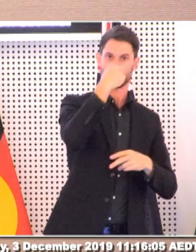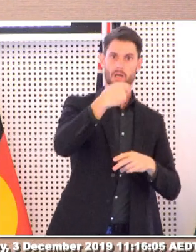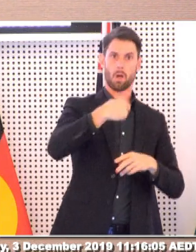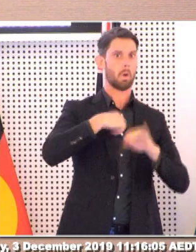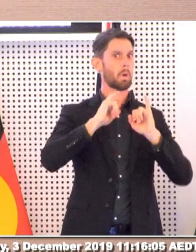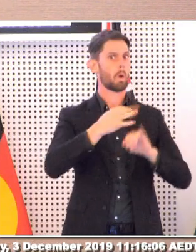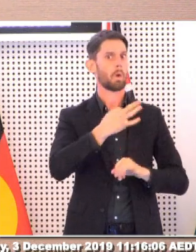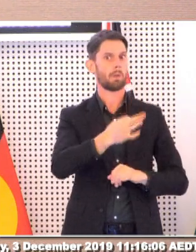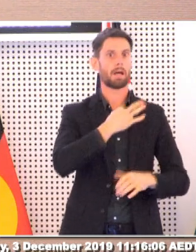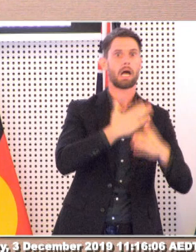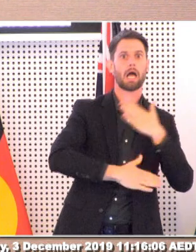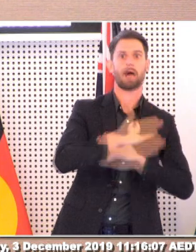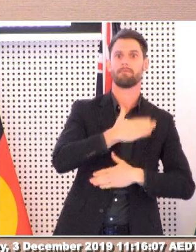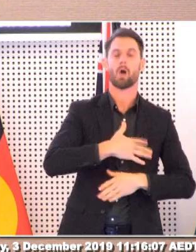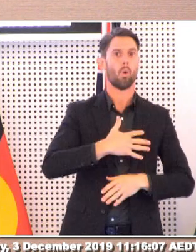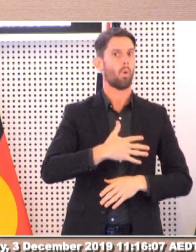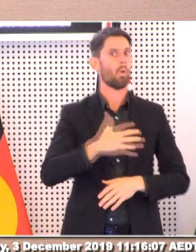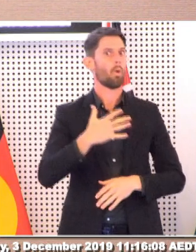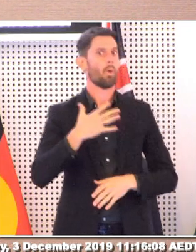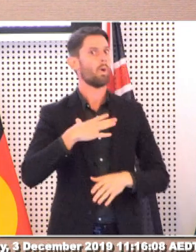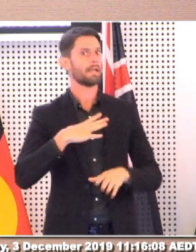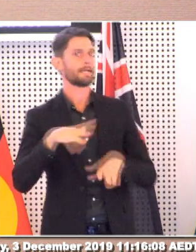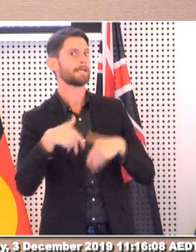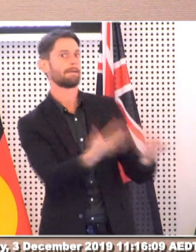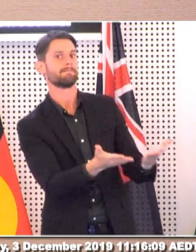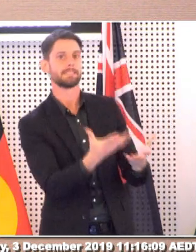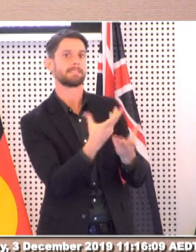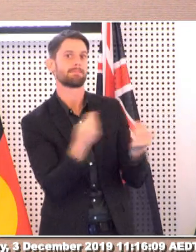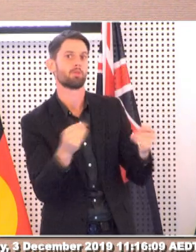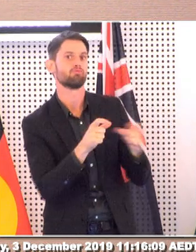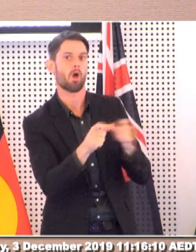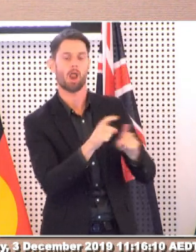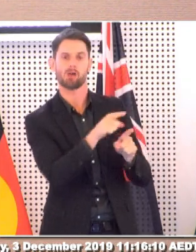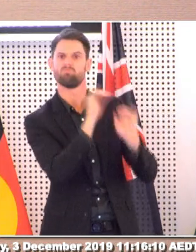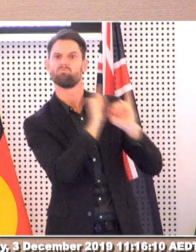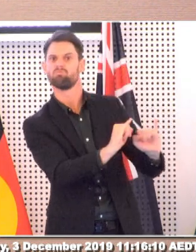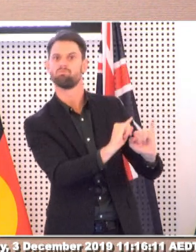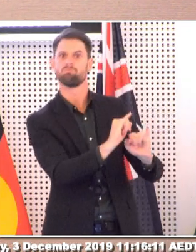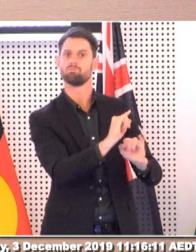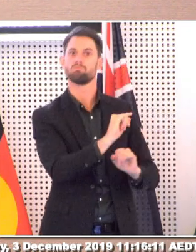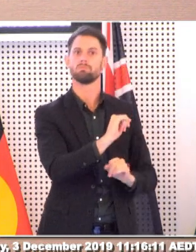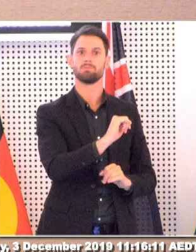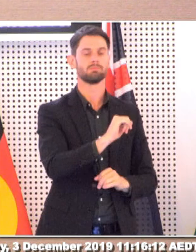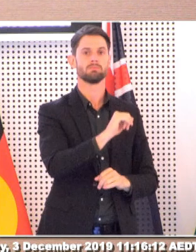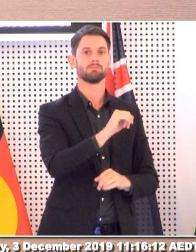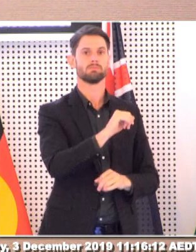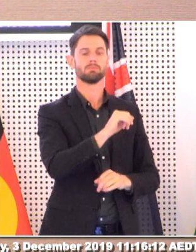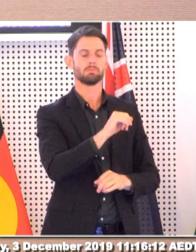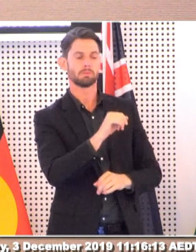And no one looks at that as evidence that that is something bigger to do, supposedly, with a disability.